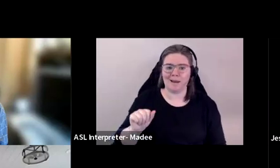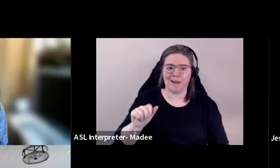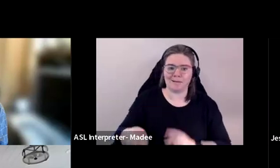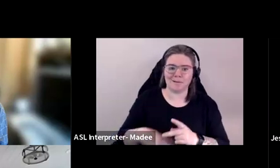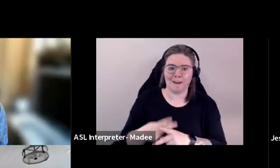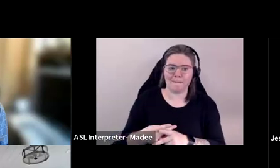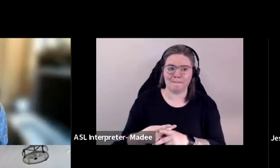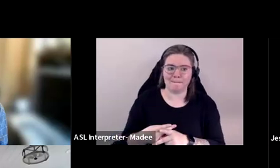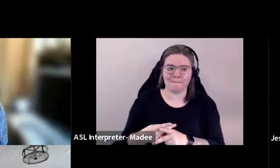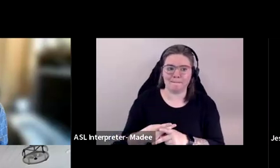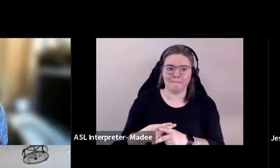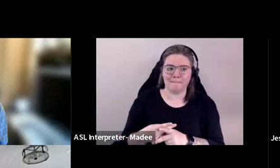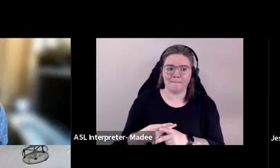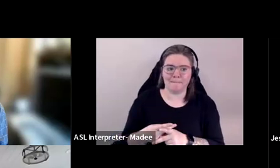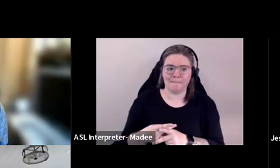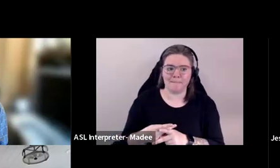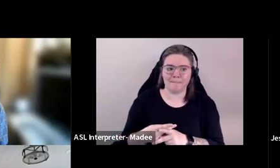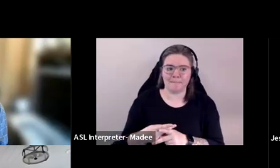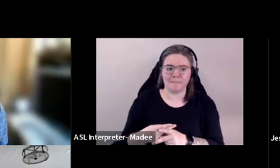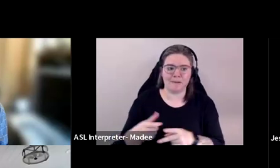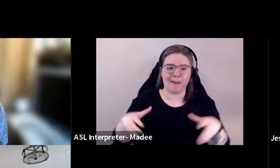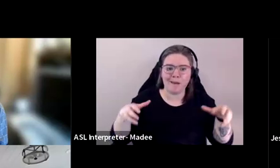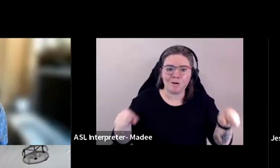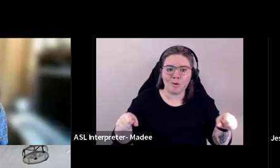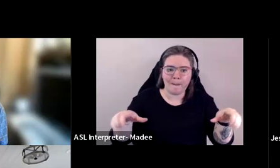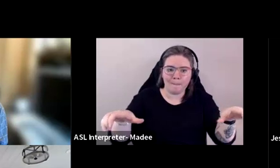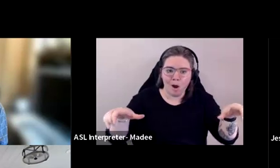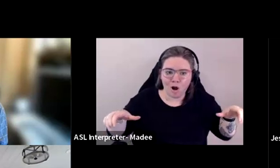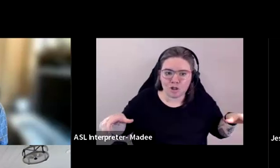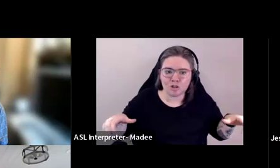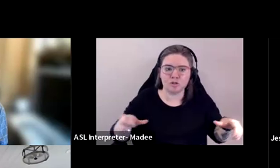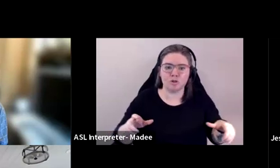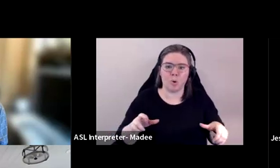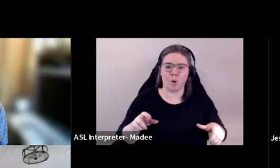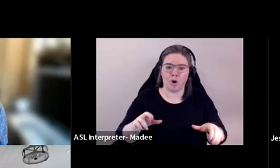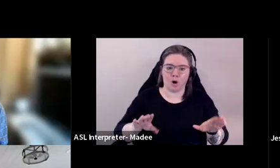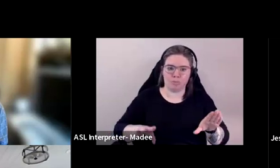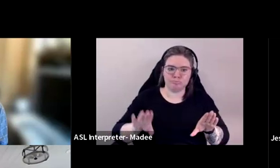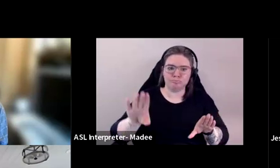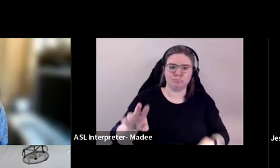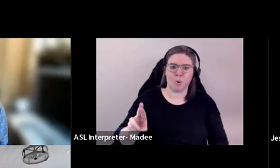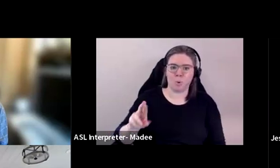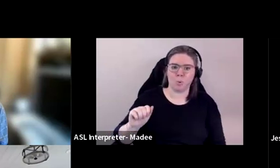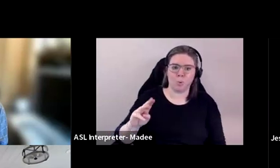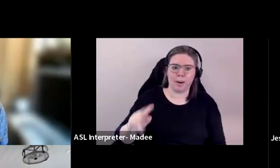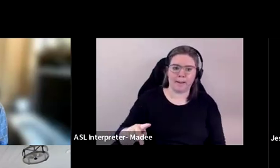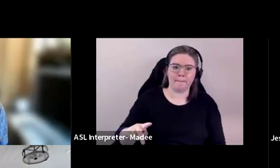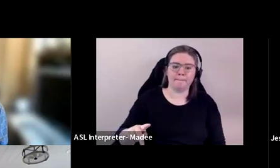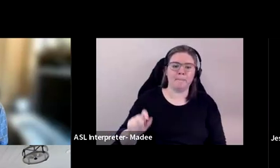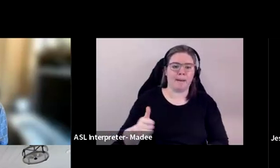Maria Cordova: like a sell things like installing grab bars or helping with ramps, ramps certain home modifications. They can help out with. So anyway.